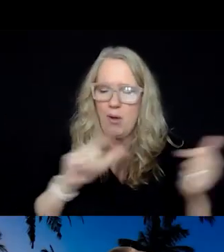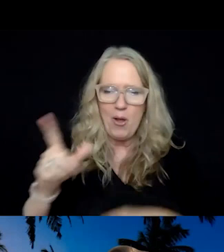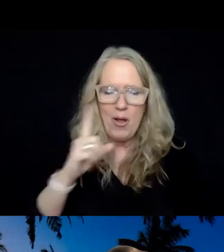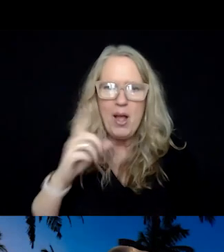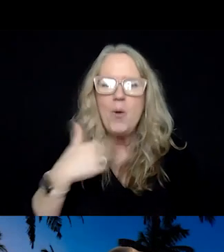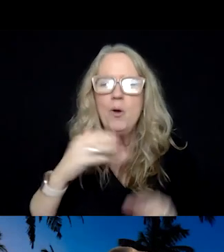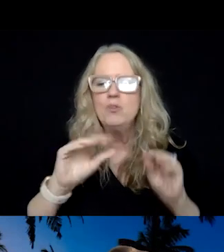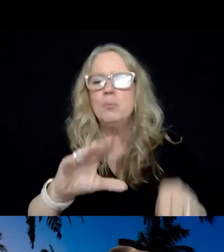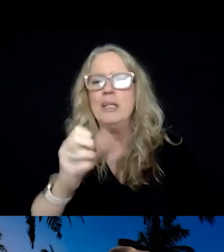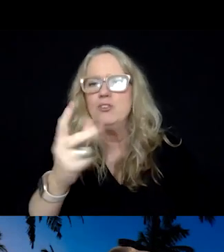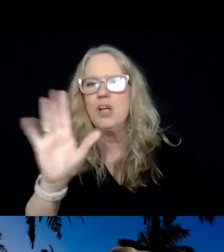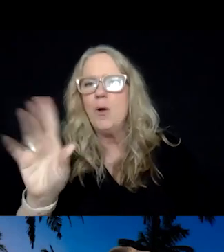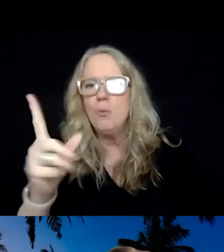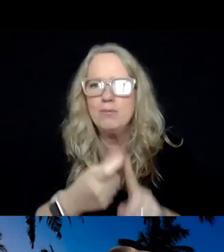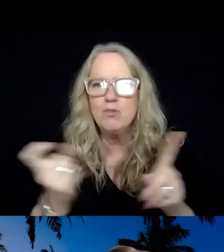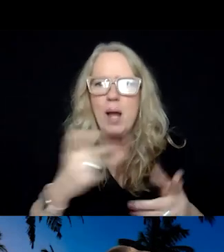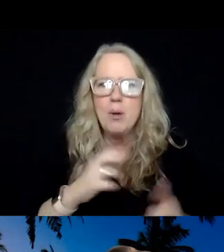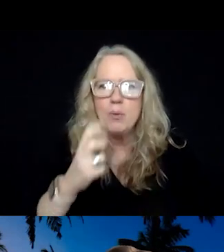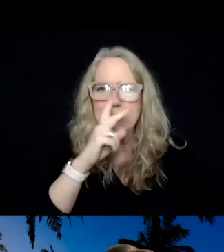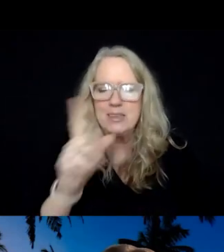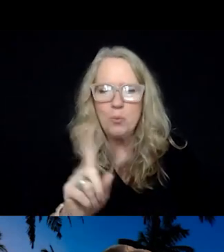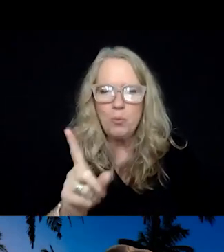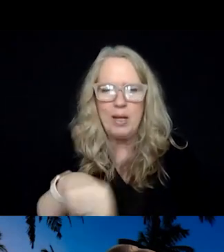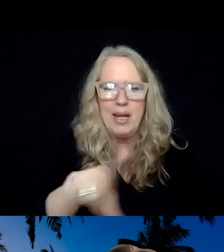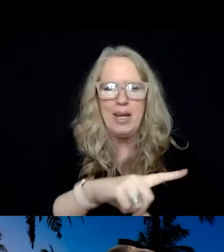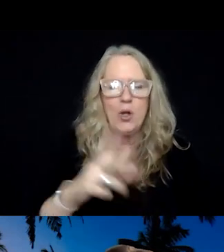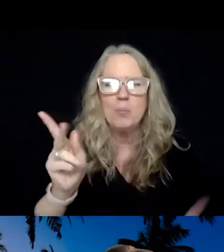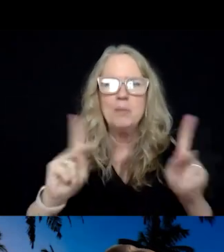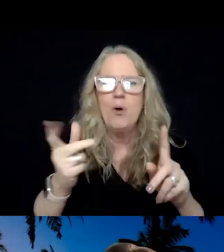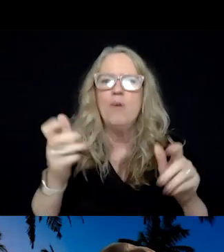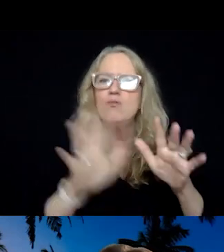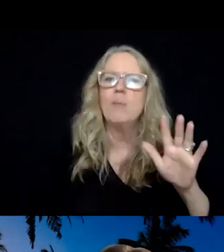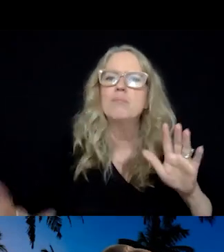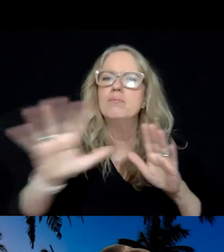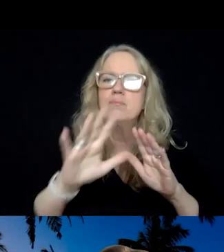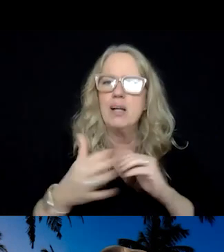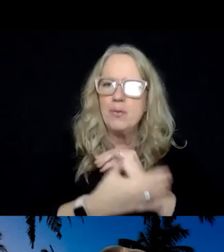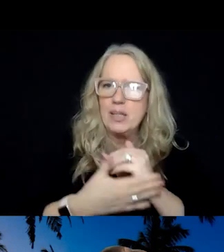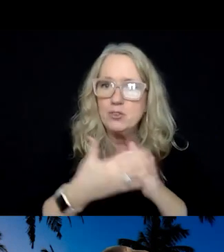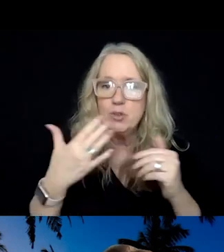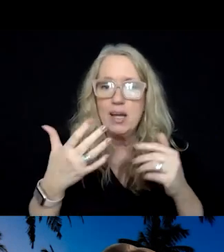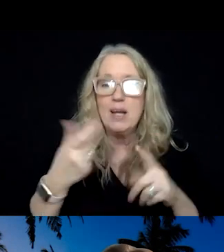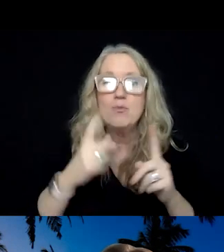CHAT SO SEE WHERE YOU ARE FROM. I WOULD LOVE TO SEE. ANYBODY FROM SOUTH FLORIDA,